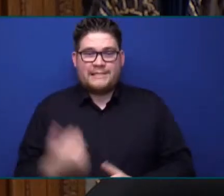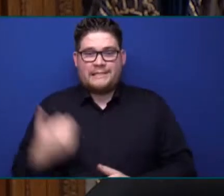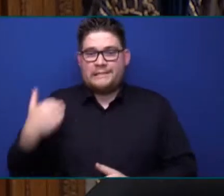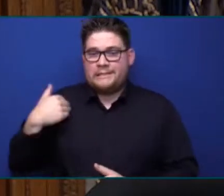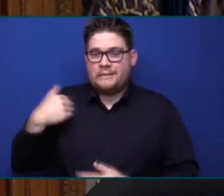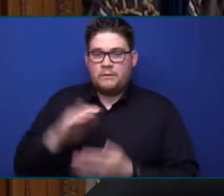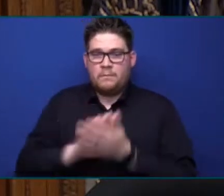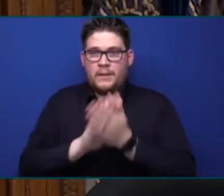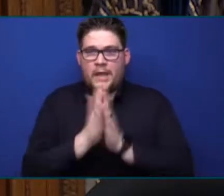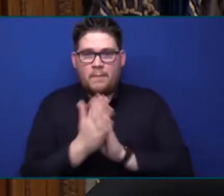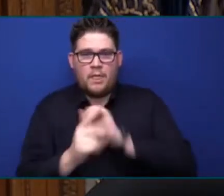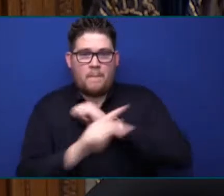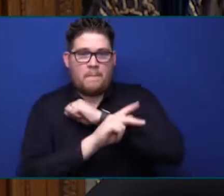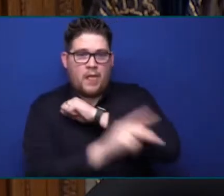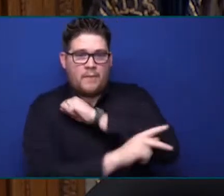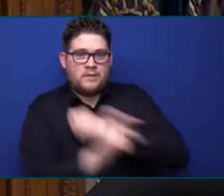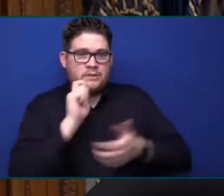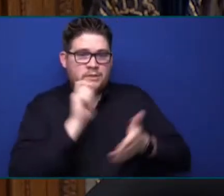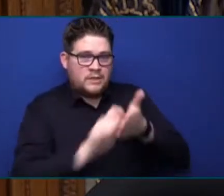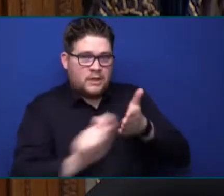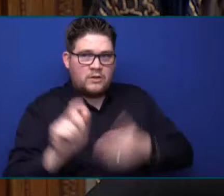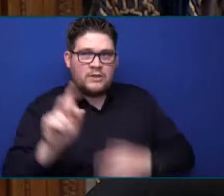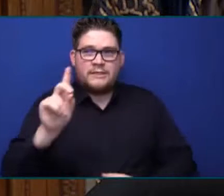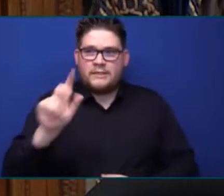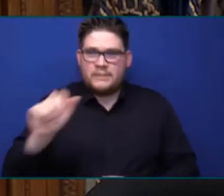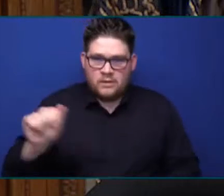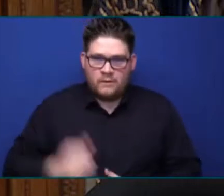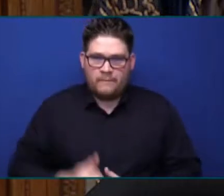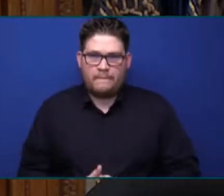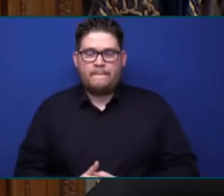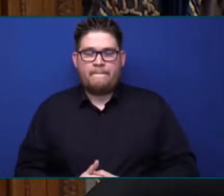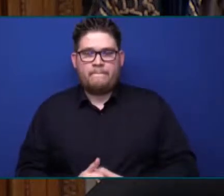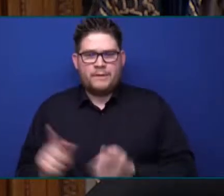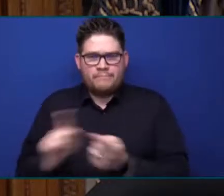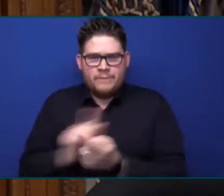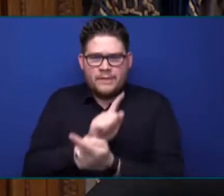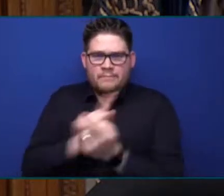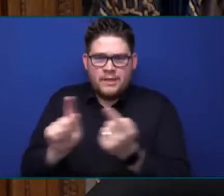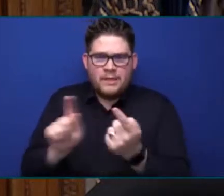to meet with many individuals and groups who have shared information about the barriers they face